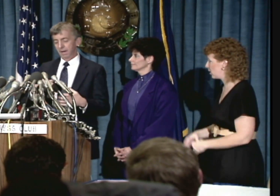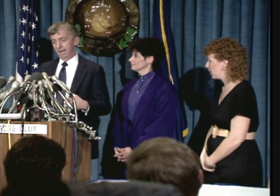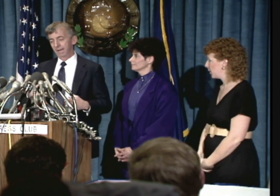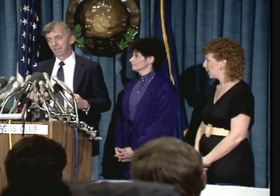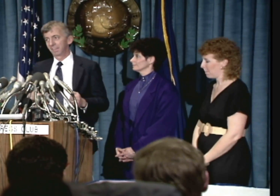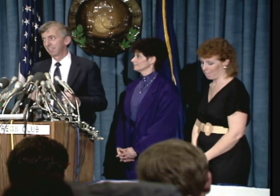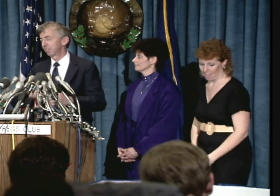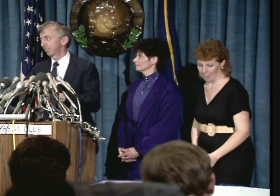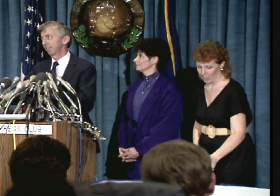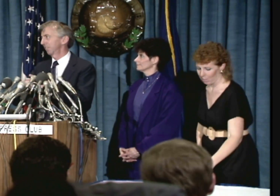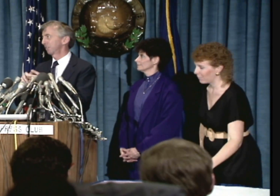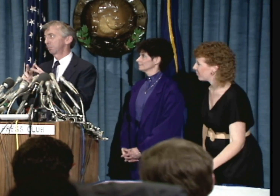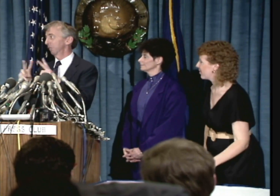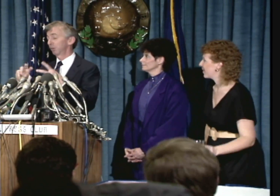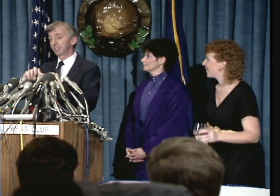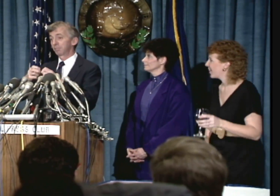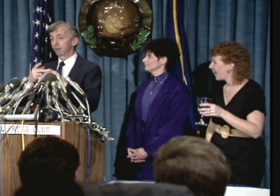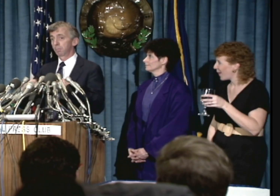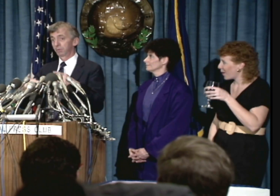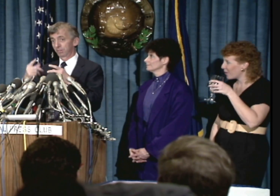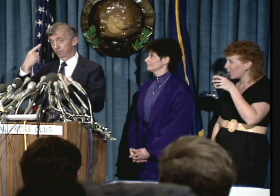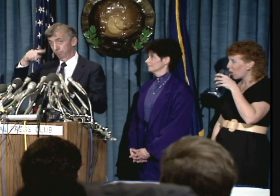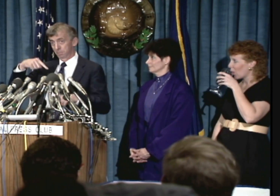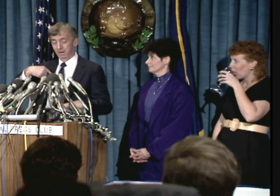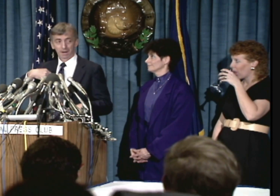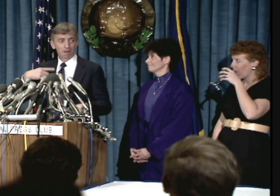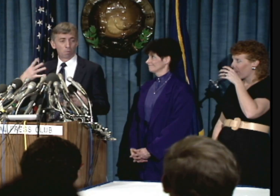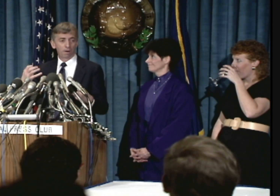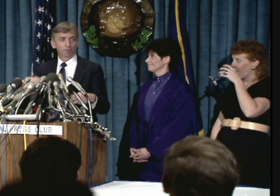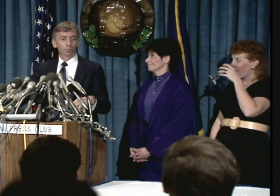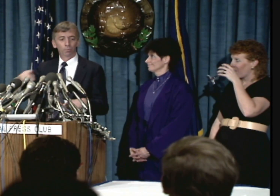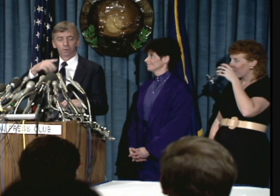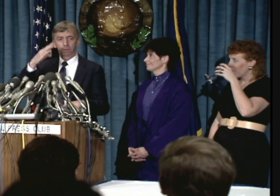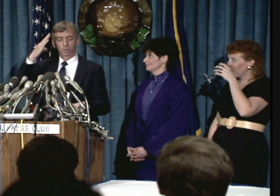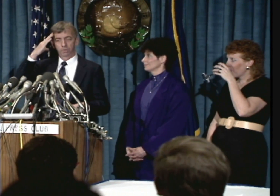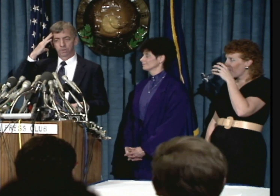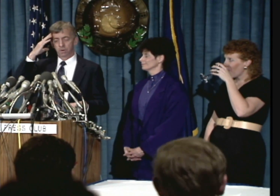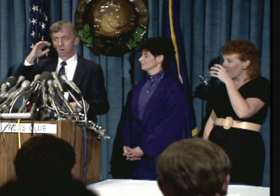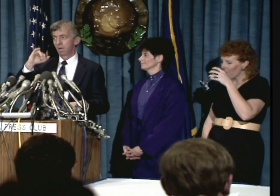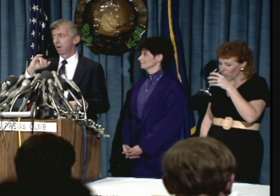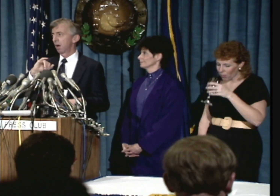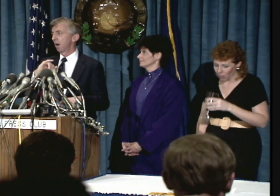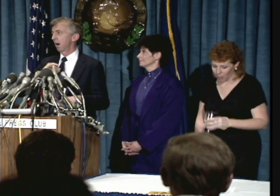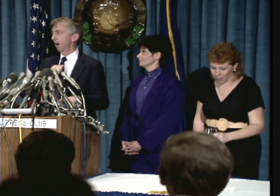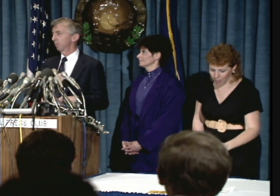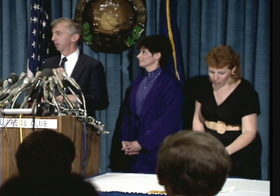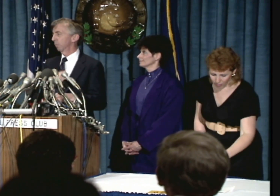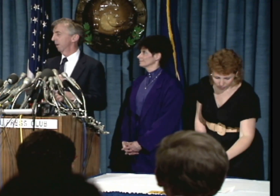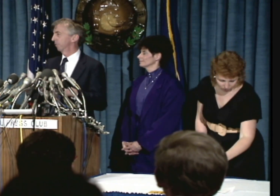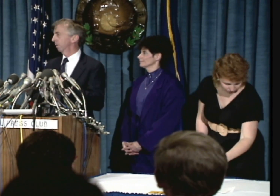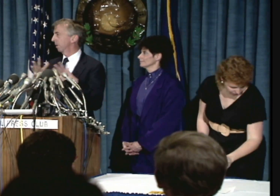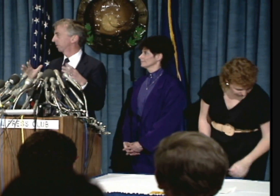I. King Jordan: This has been a very difficult position for me. I want you to be know I regret very much